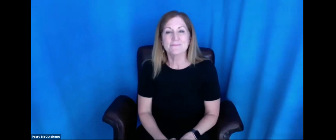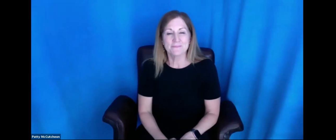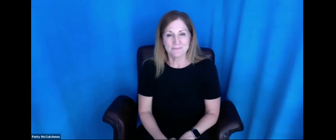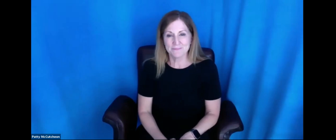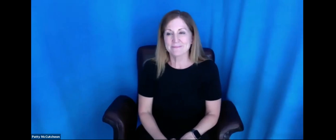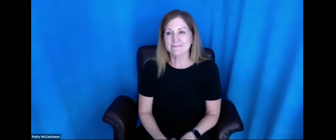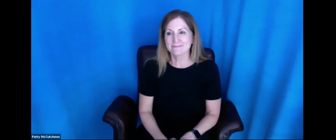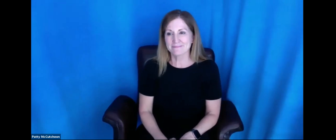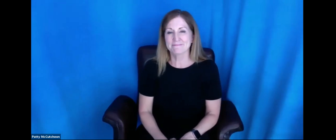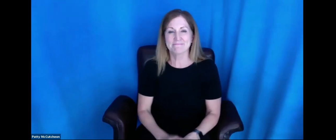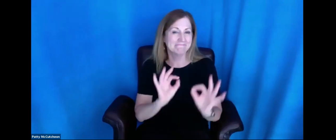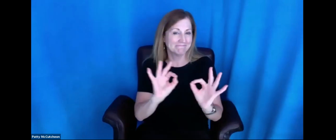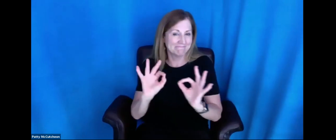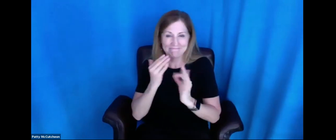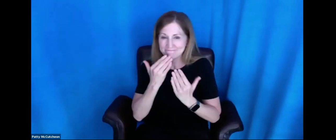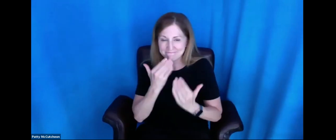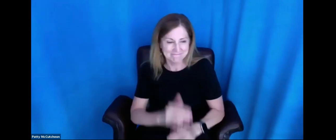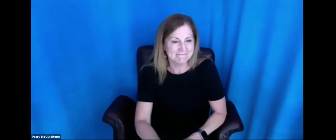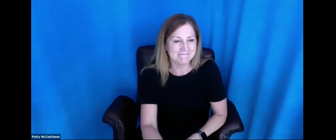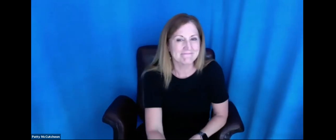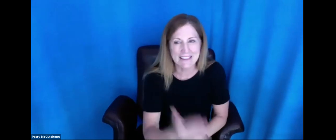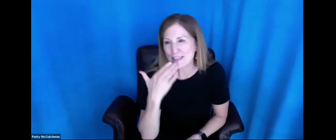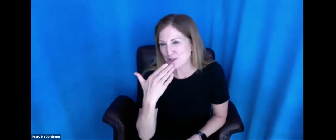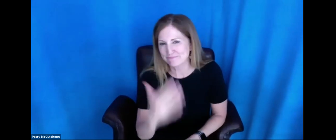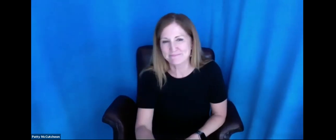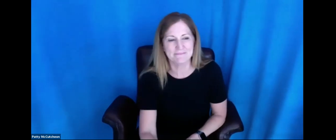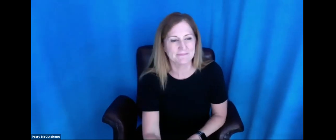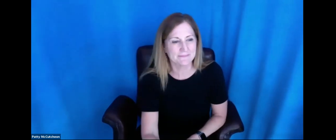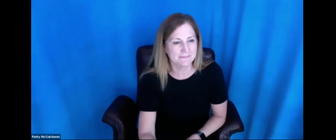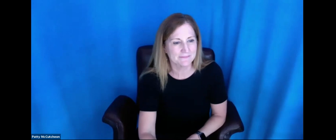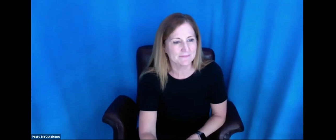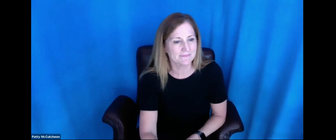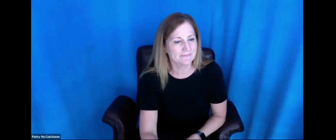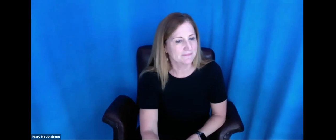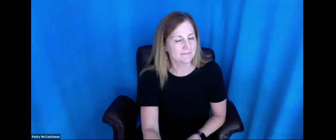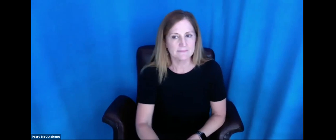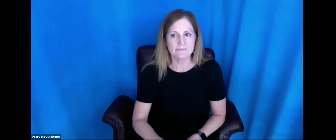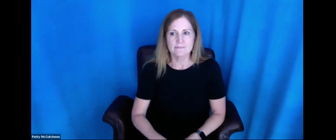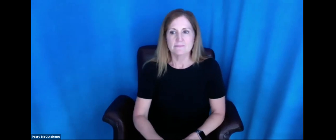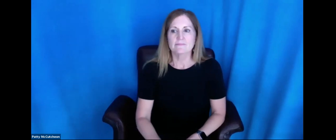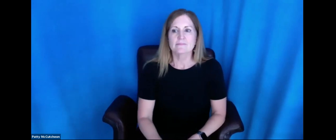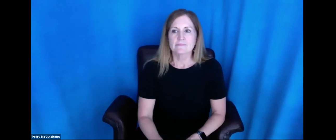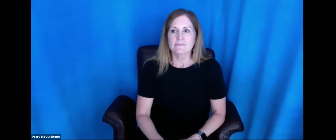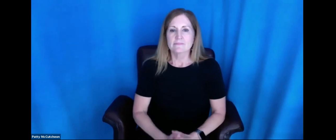Everybody's saying, thank you, thank you so much for everything. Steve Simon: Thank you. Michael Wall: Great.